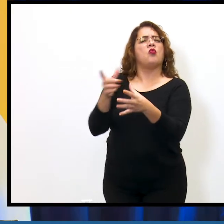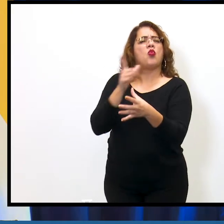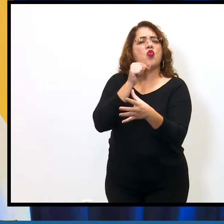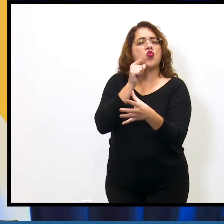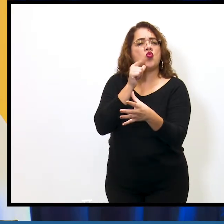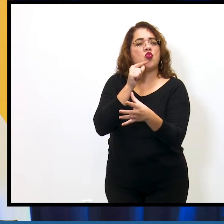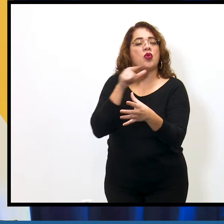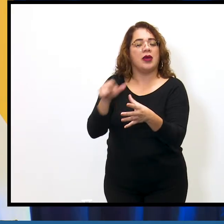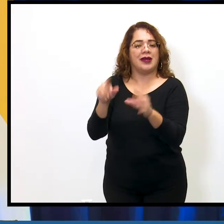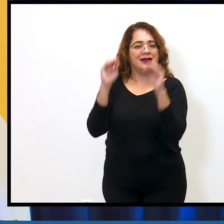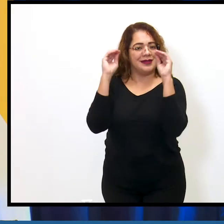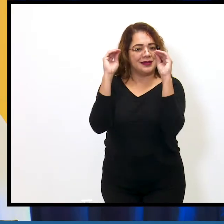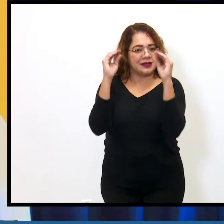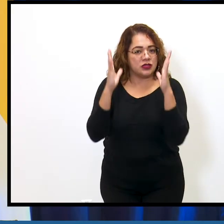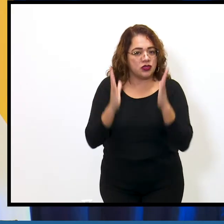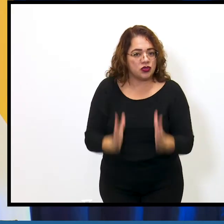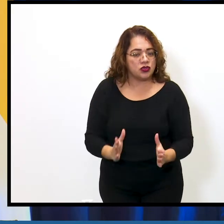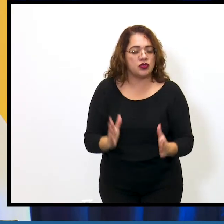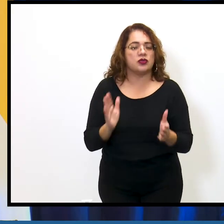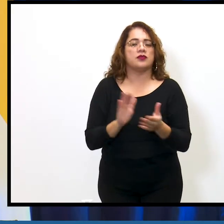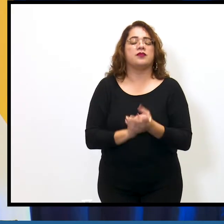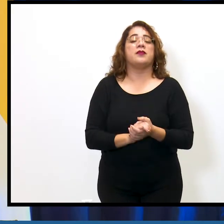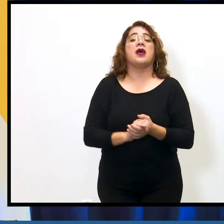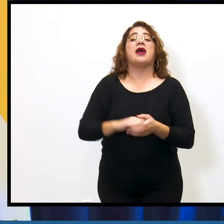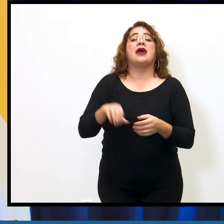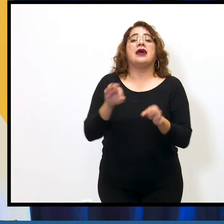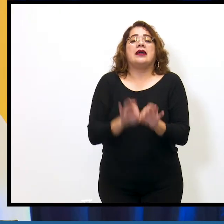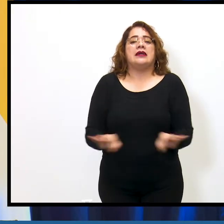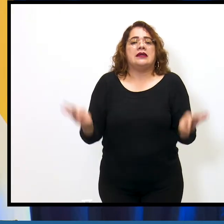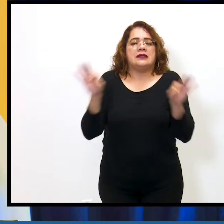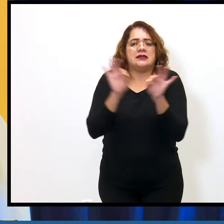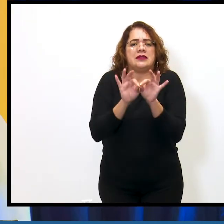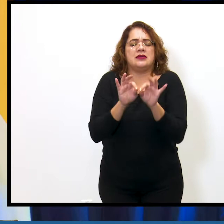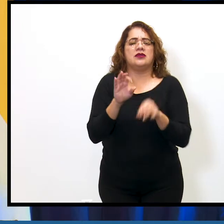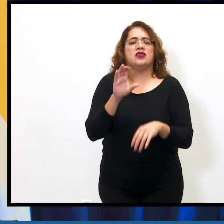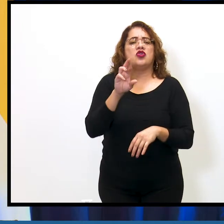our teachers and includes essential critical workers at our grocery stores.